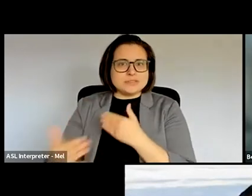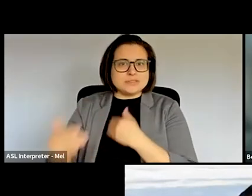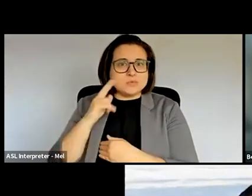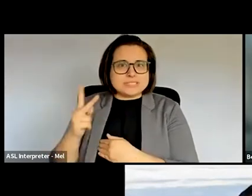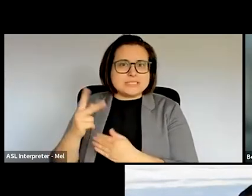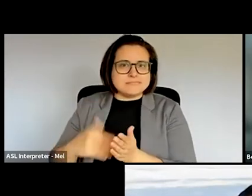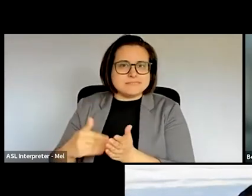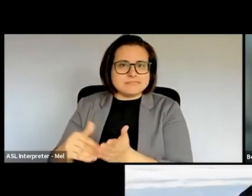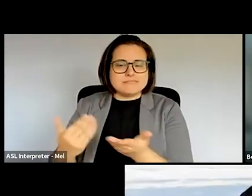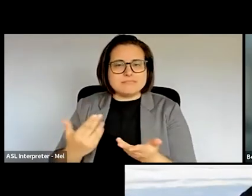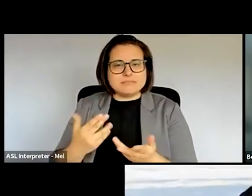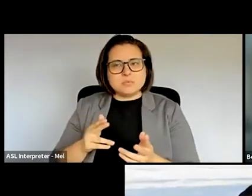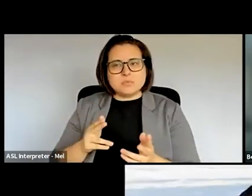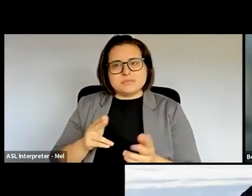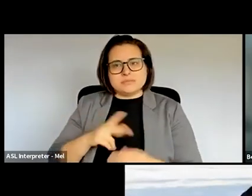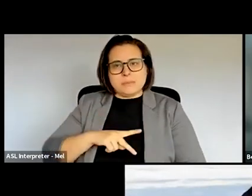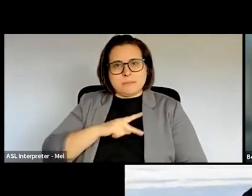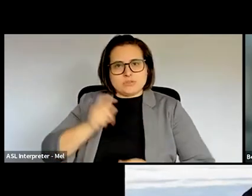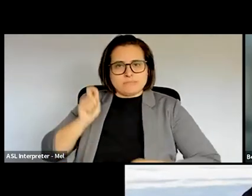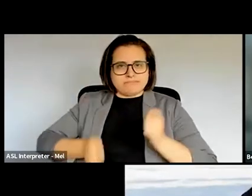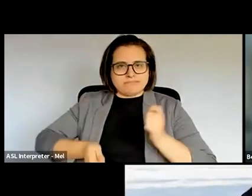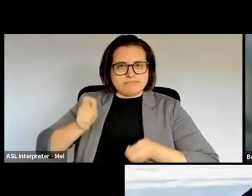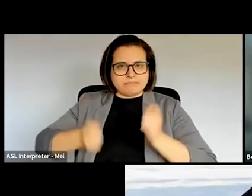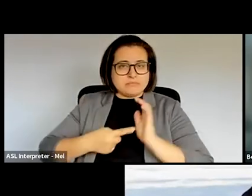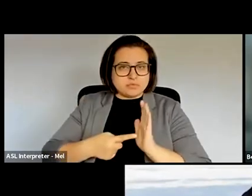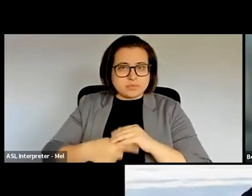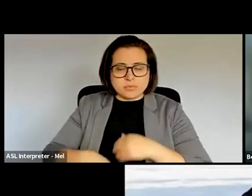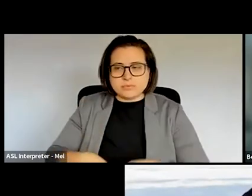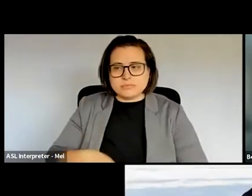personalization right. So let's say you're searching how do I do X on the internet